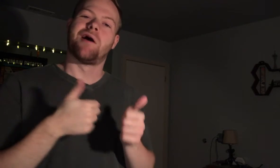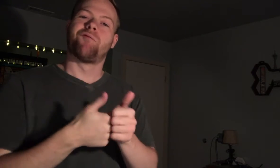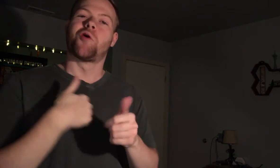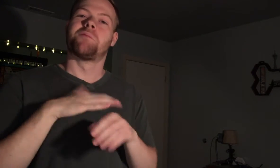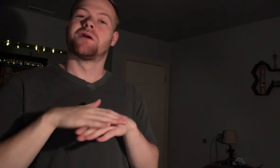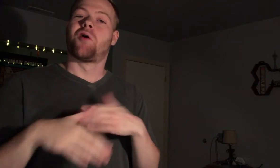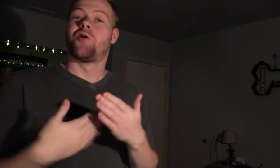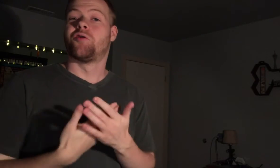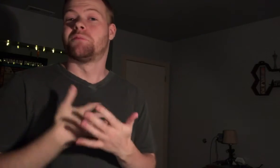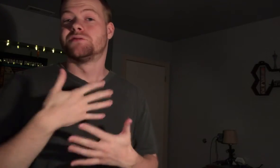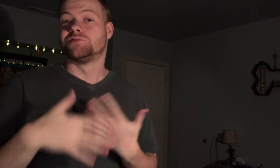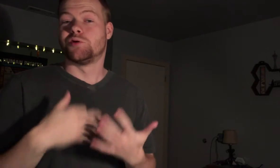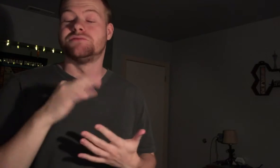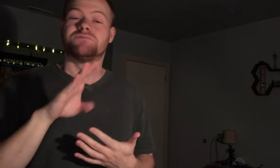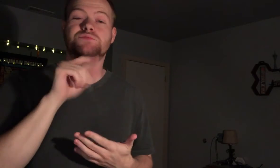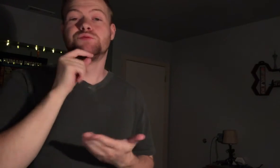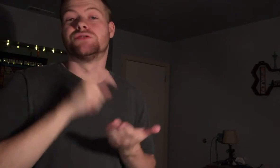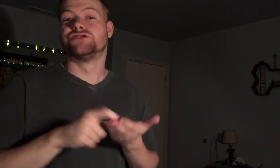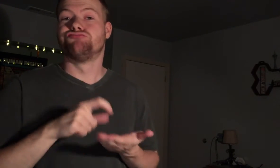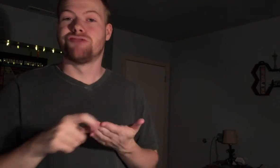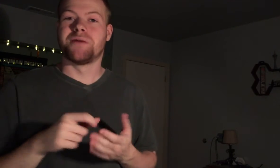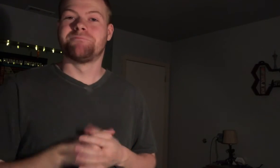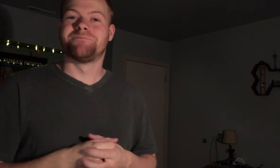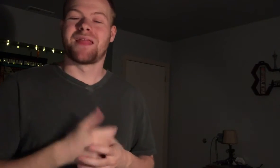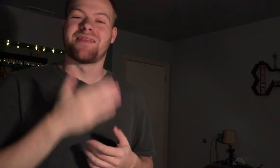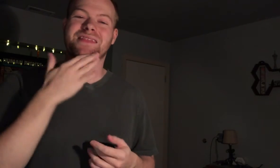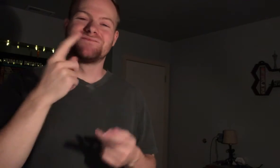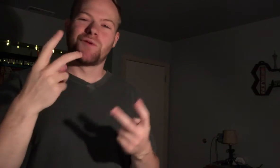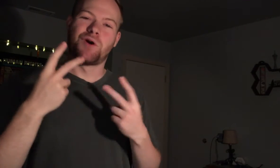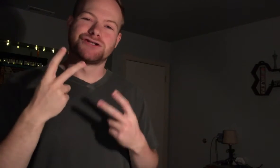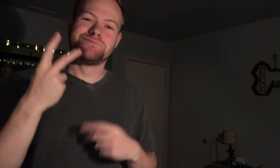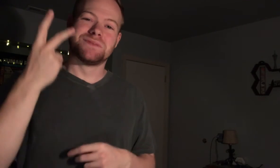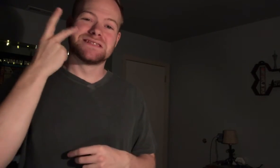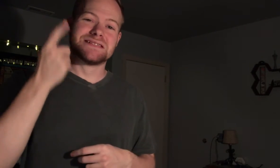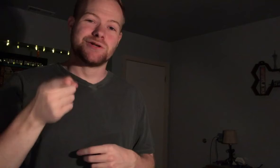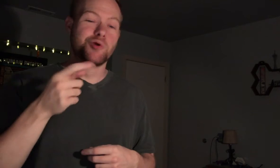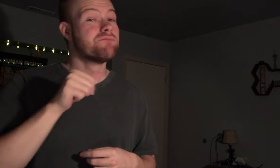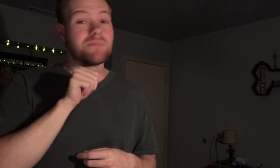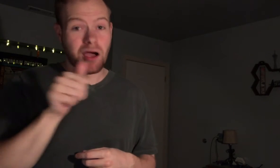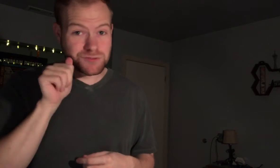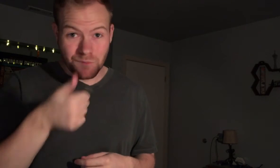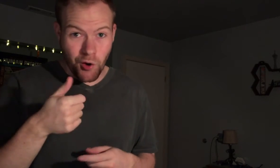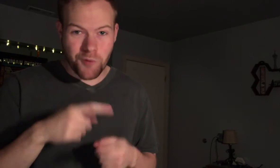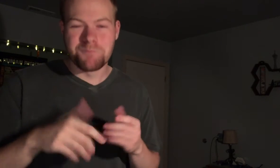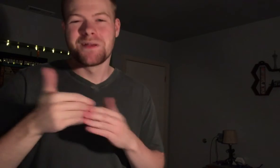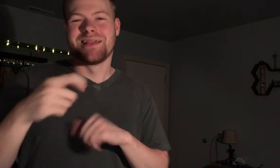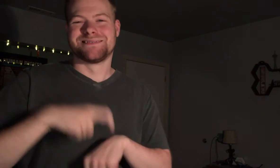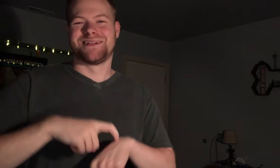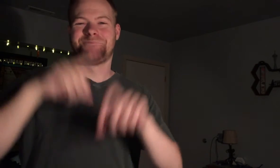Follow me on all my socials - Facebook, Twitter, Instagram. Thanks for watching. See you, not tomorrow, but next time.